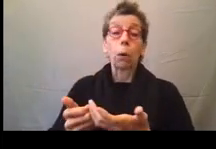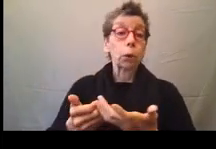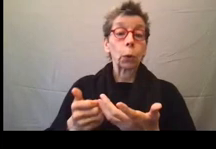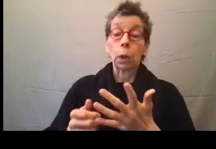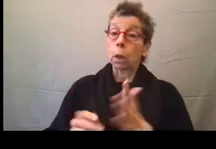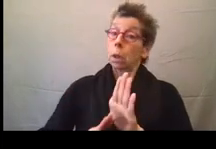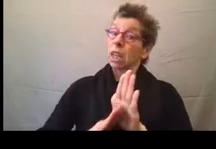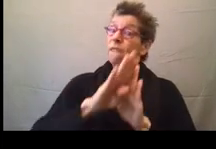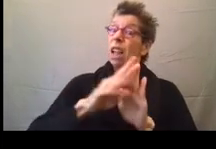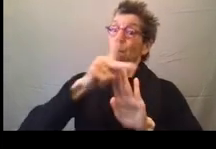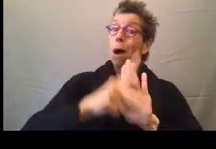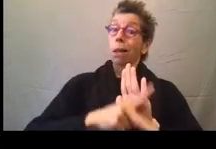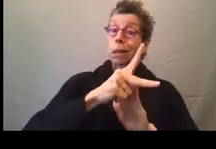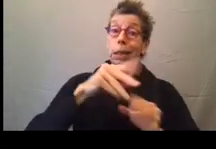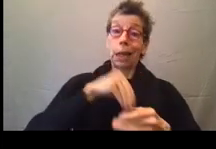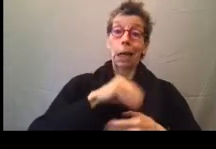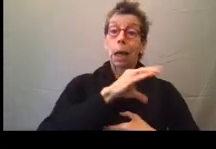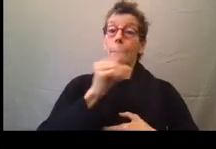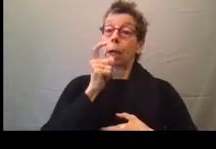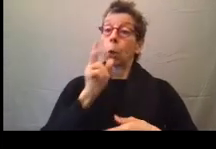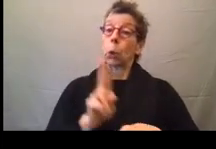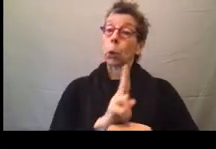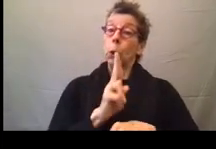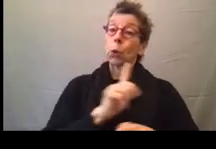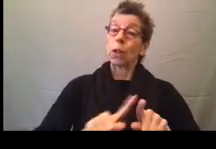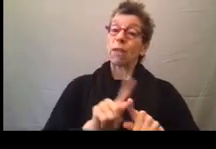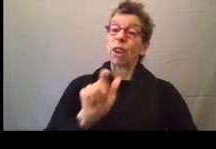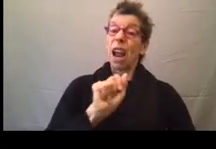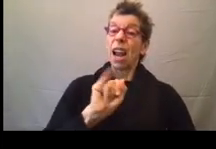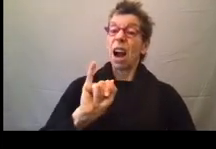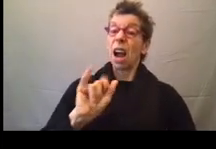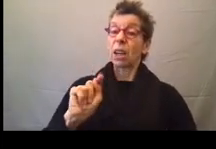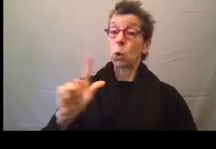use of algorithmic hiring tools as they relate to people with disabilities, it's critical,